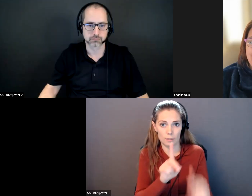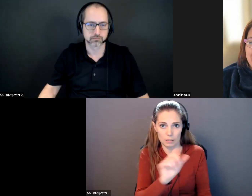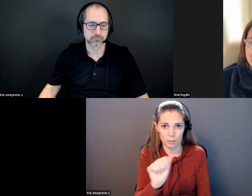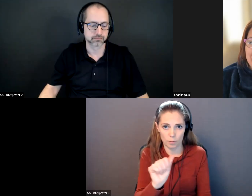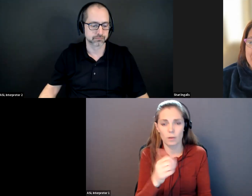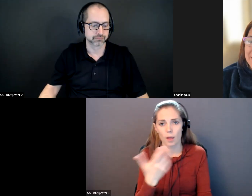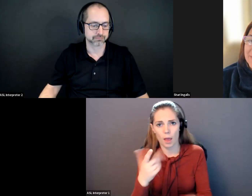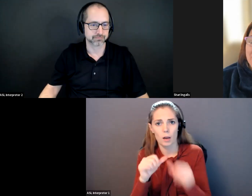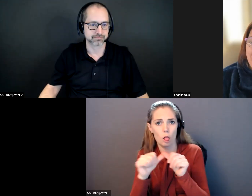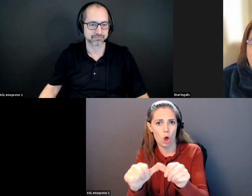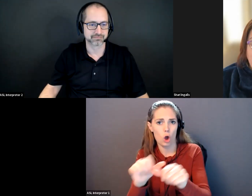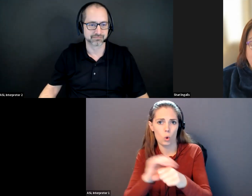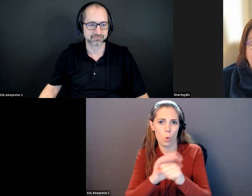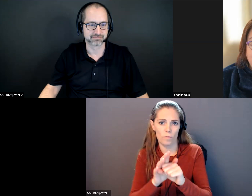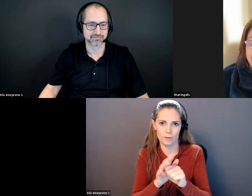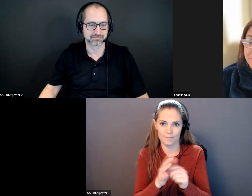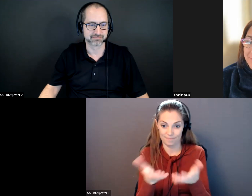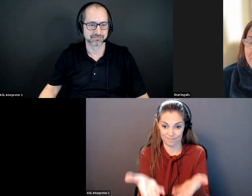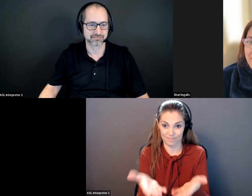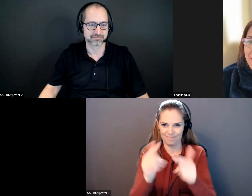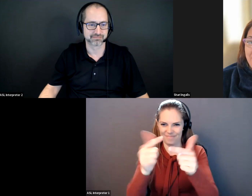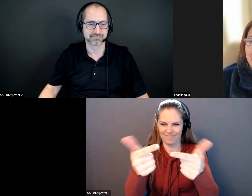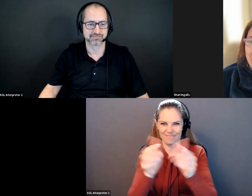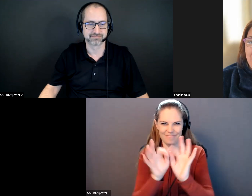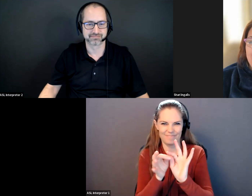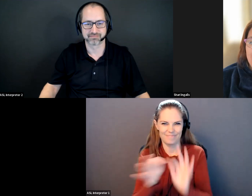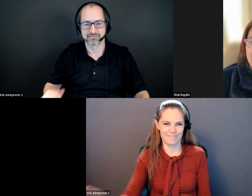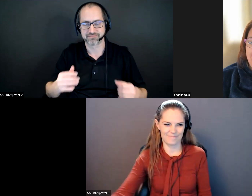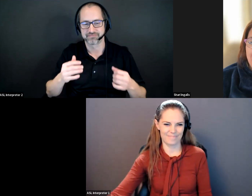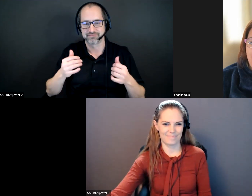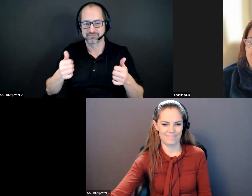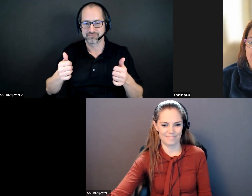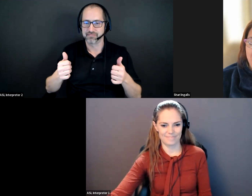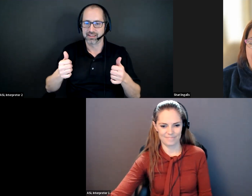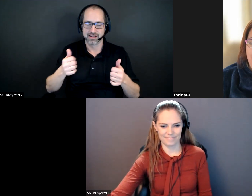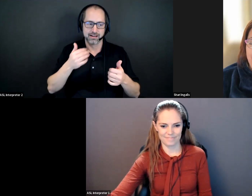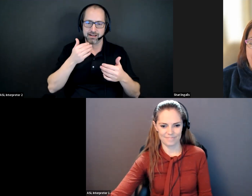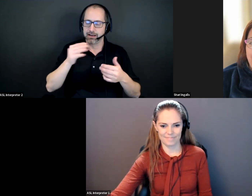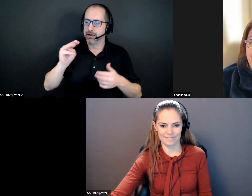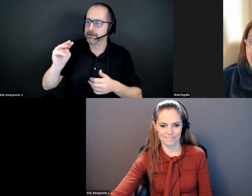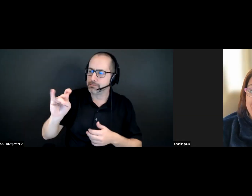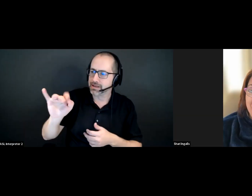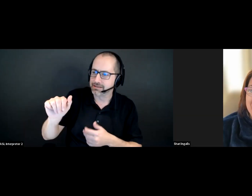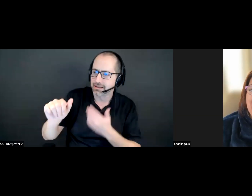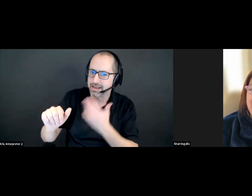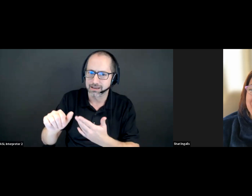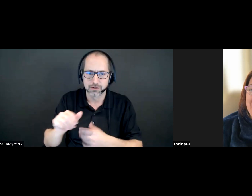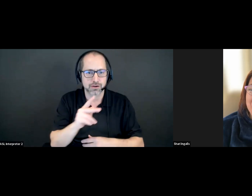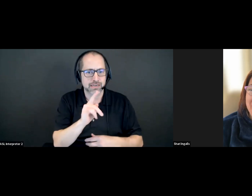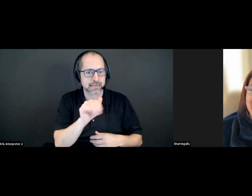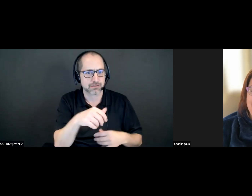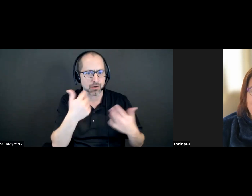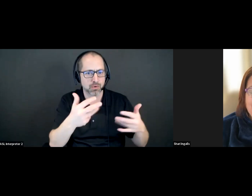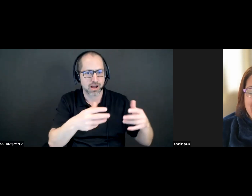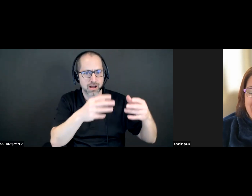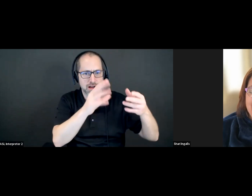Thanks Melissa. Kiera, thank you so much for that overview I could definitely see myself in in